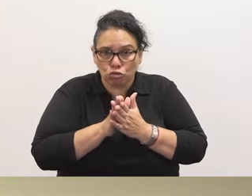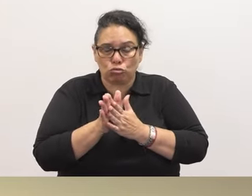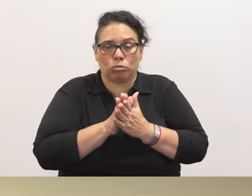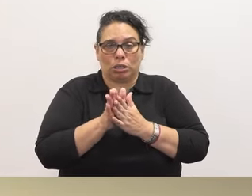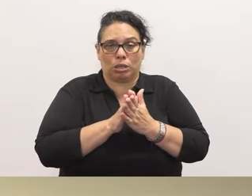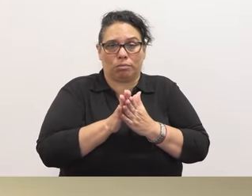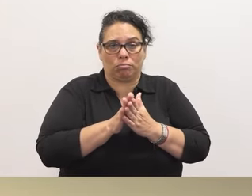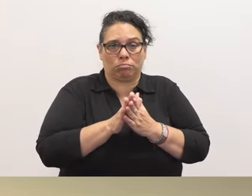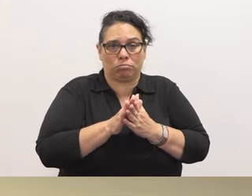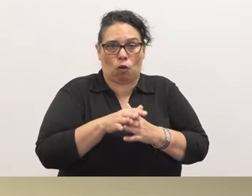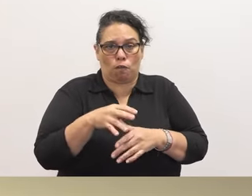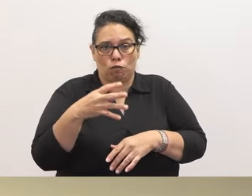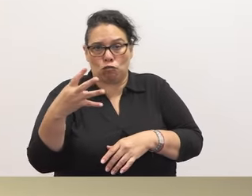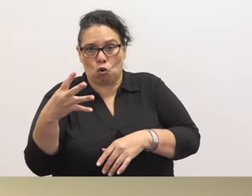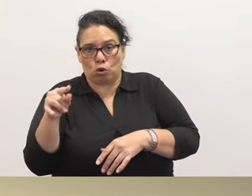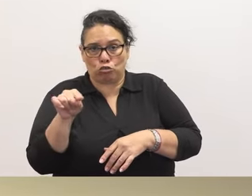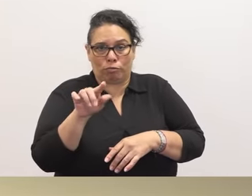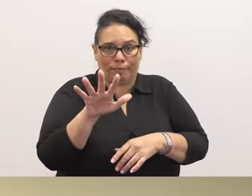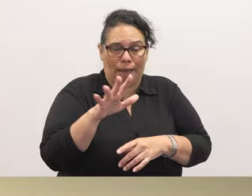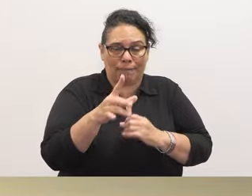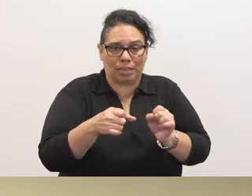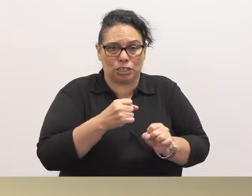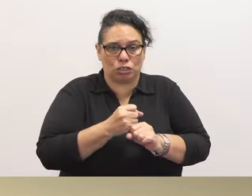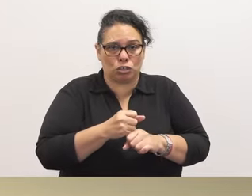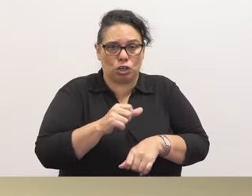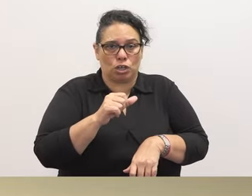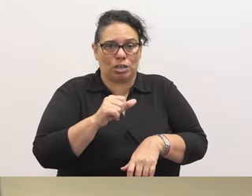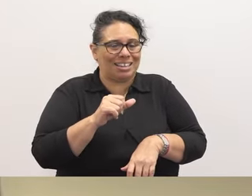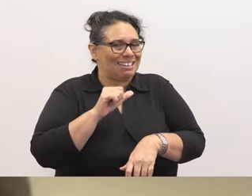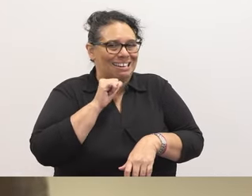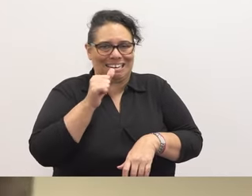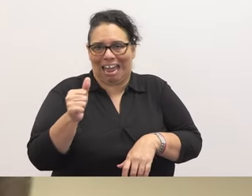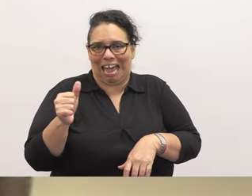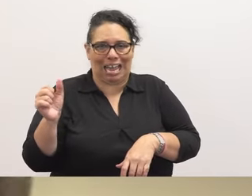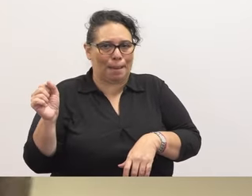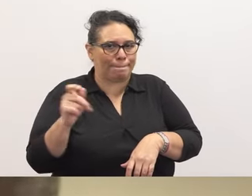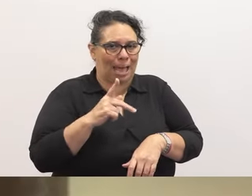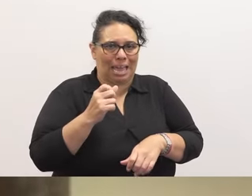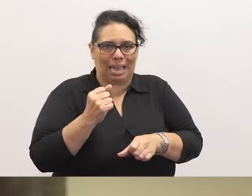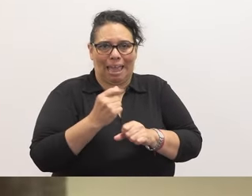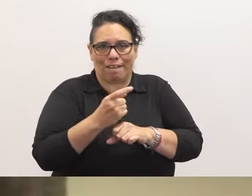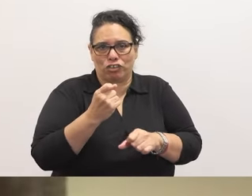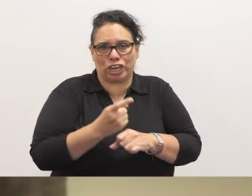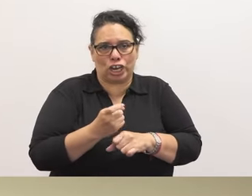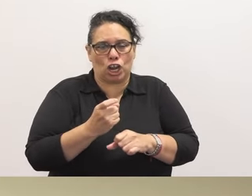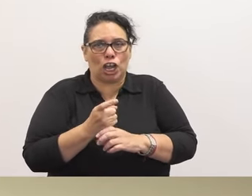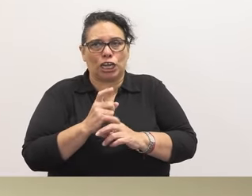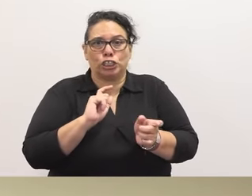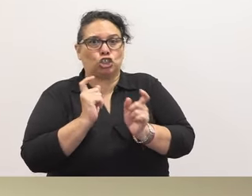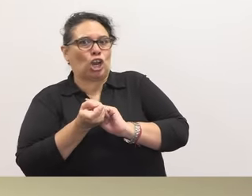Don't come back and say, "Hey, every year let's go that, let's go this direction now let's go that direction."